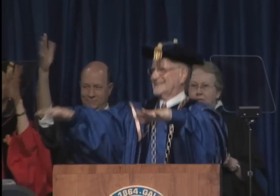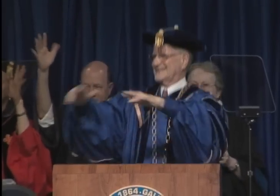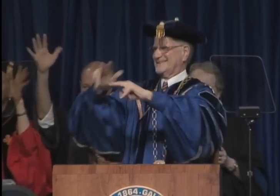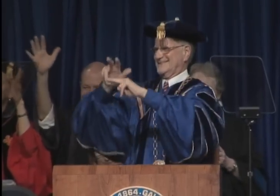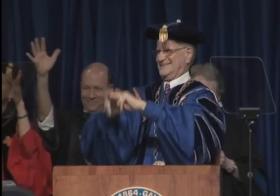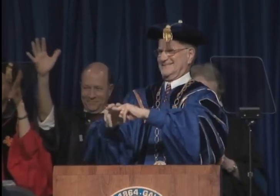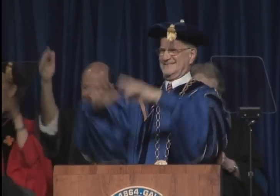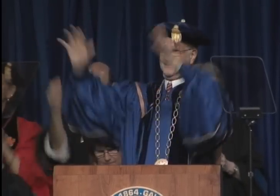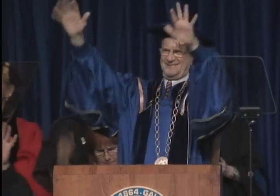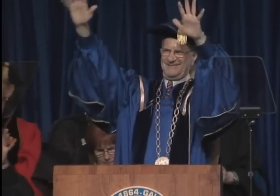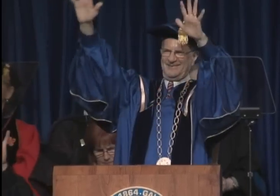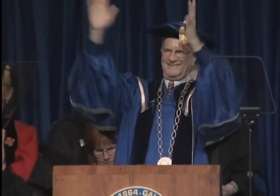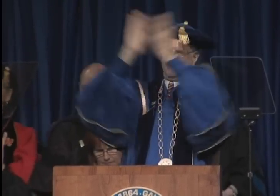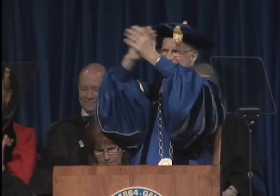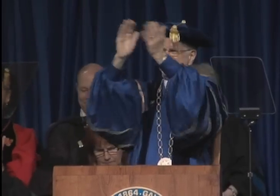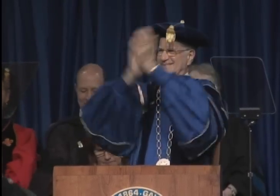Please be seated.